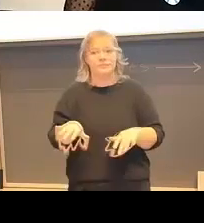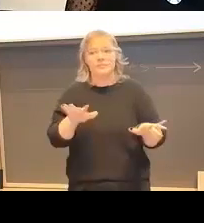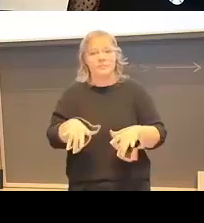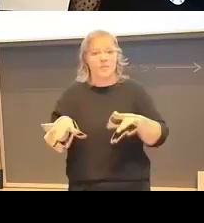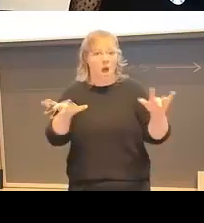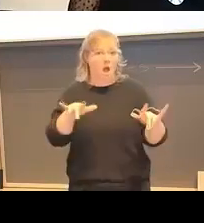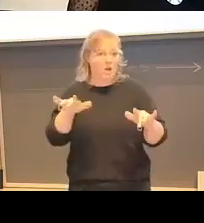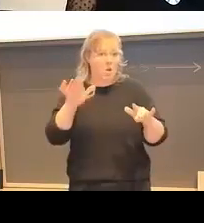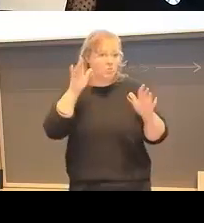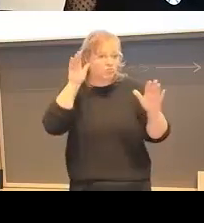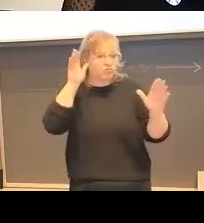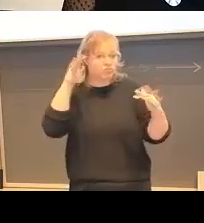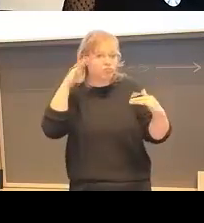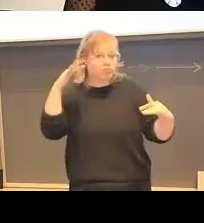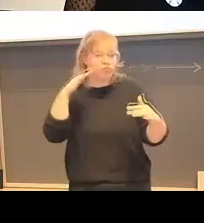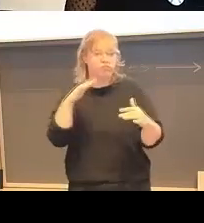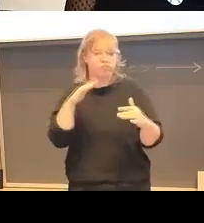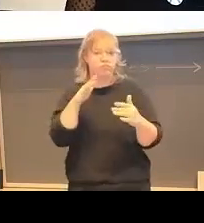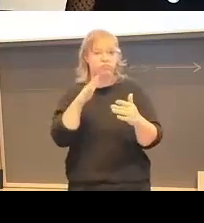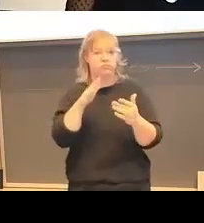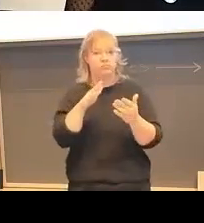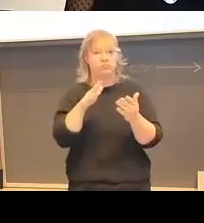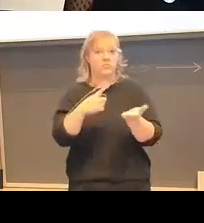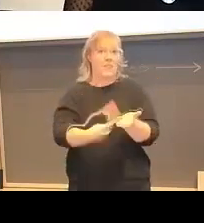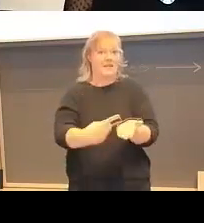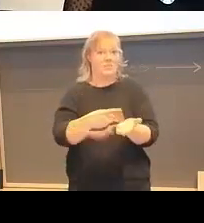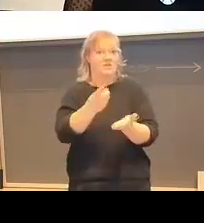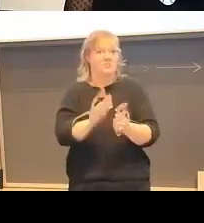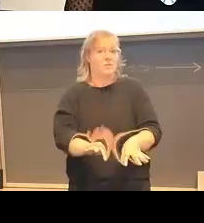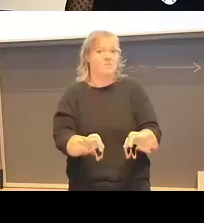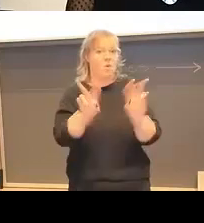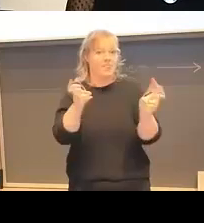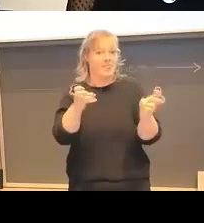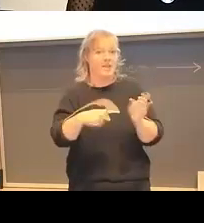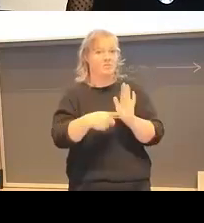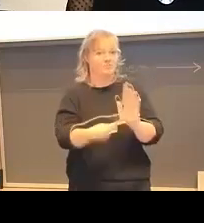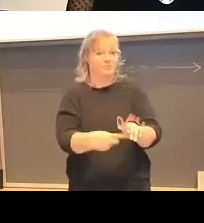and debrief revealed important themes that we need to consider one surgeon said I see the difference